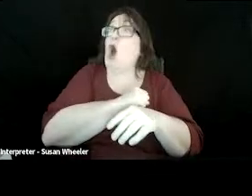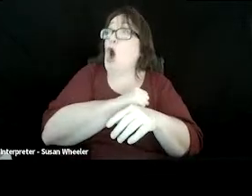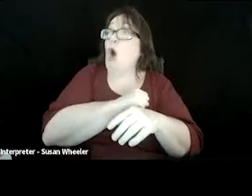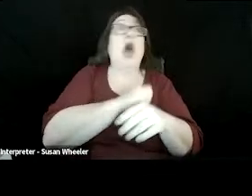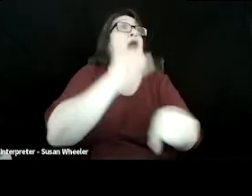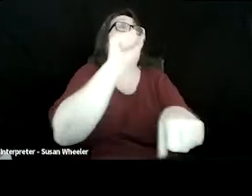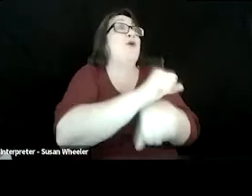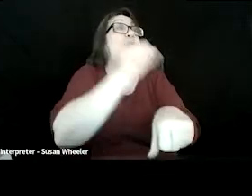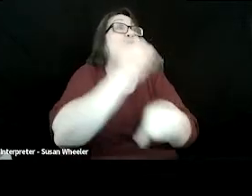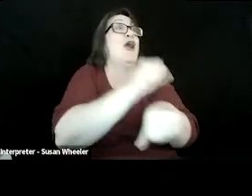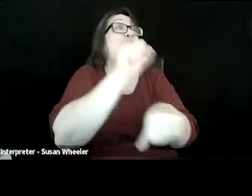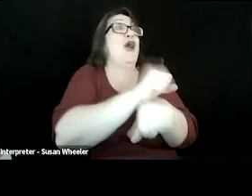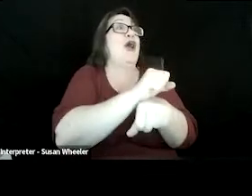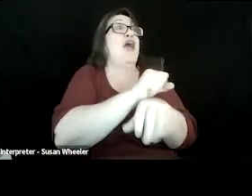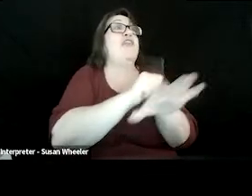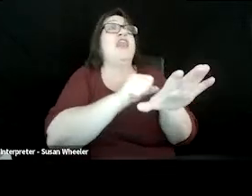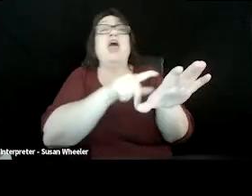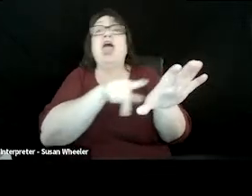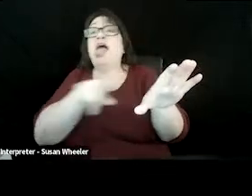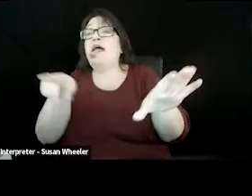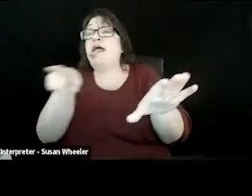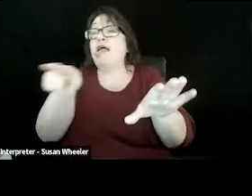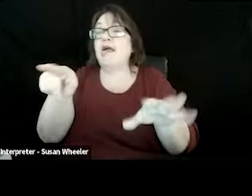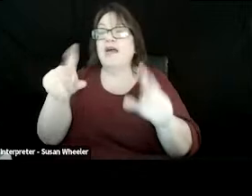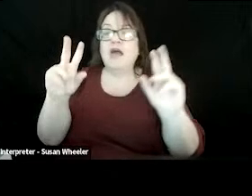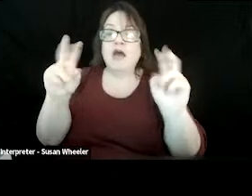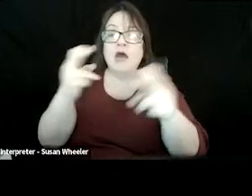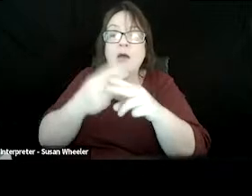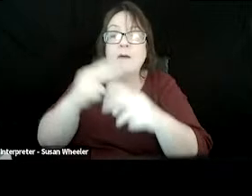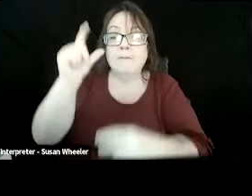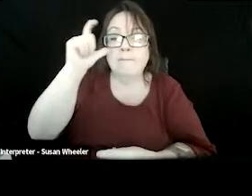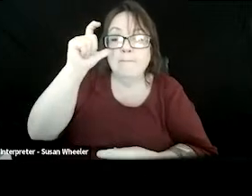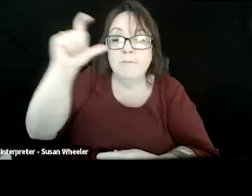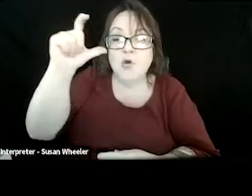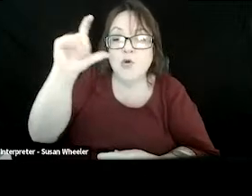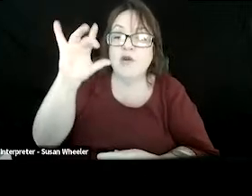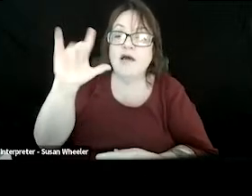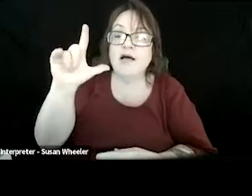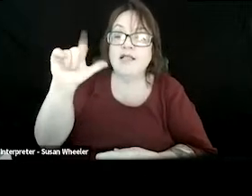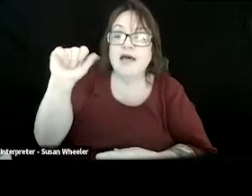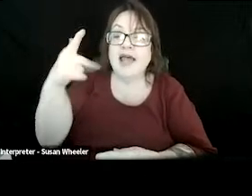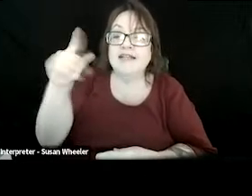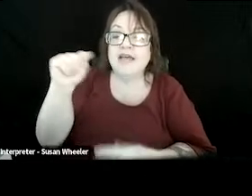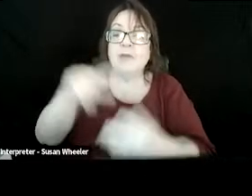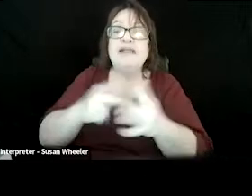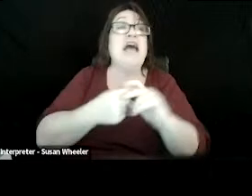maybe moonlight is the term that used to be used. Don't assume that you could do things for which you wanna,